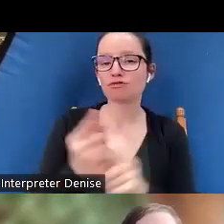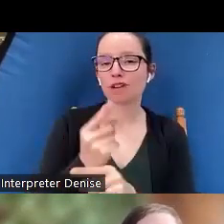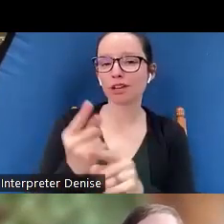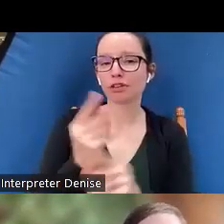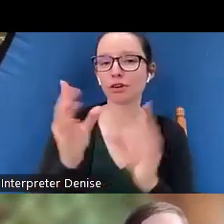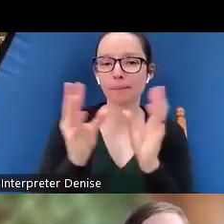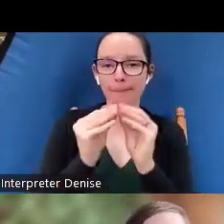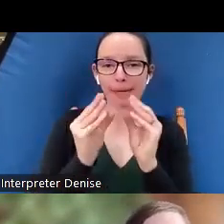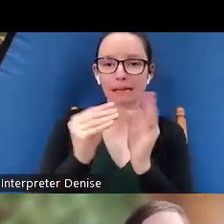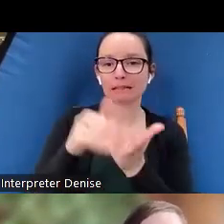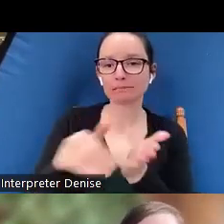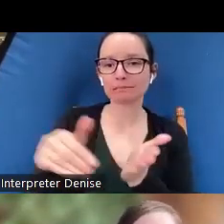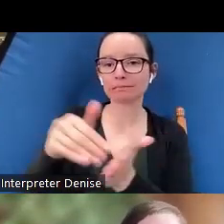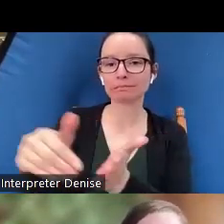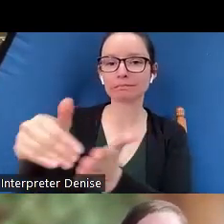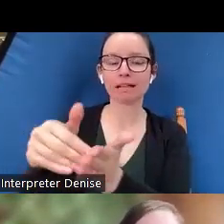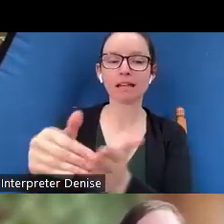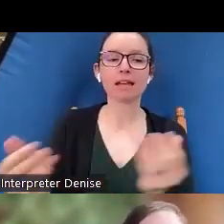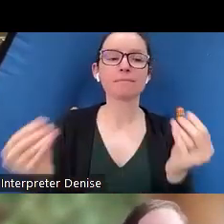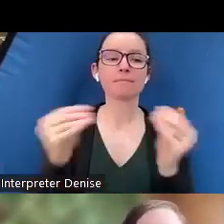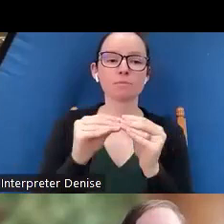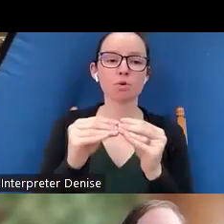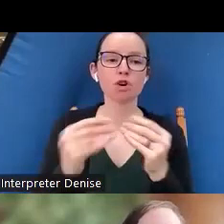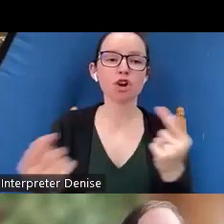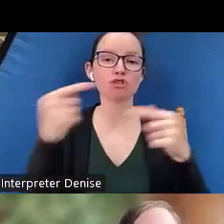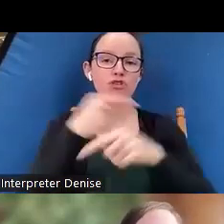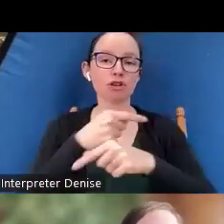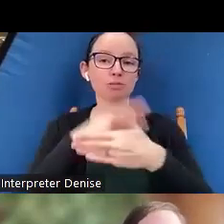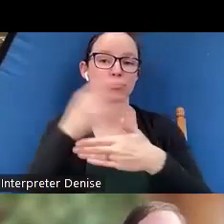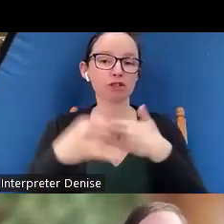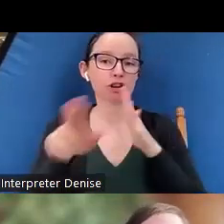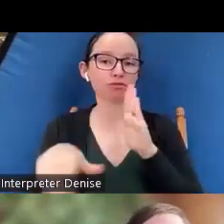So in addition to regular updates, having individuals as